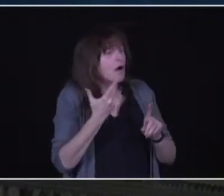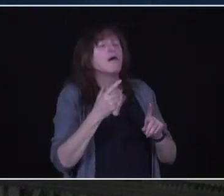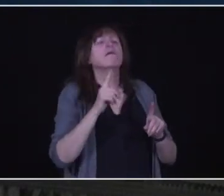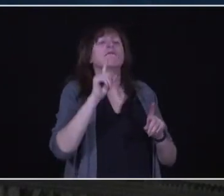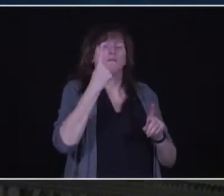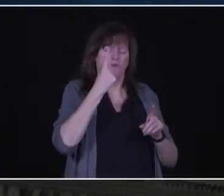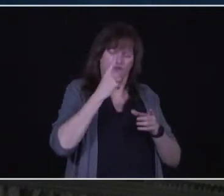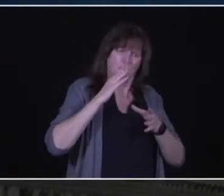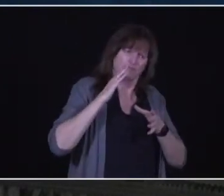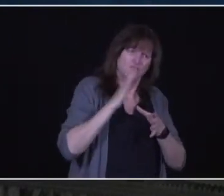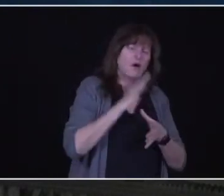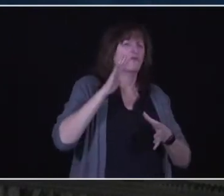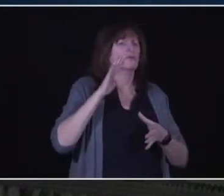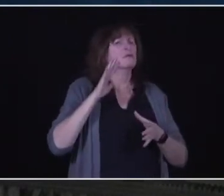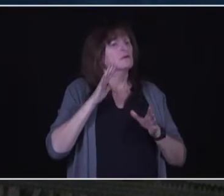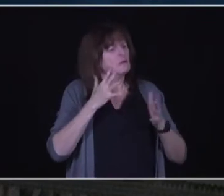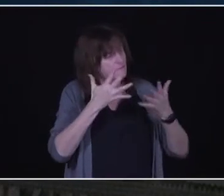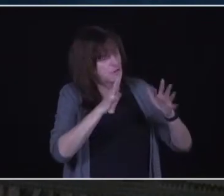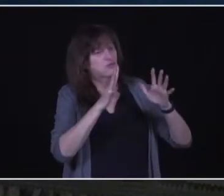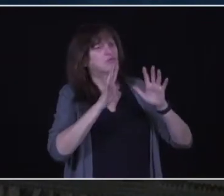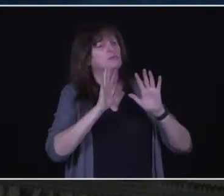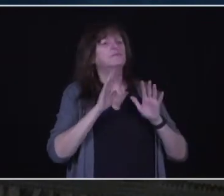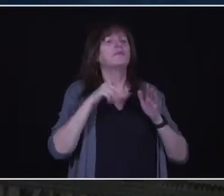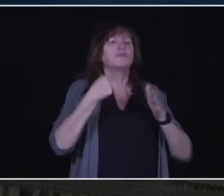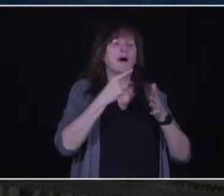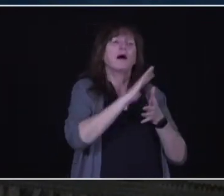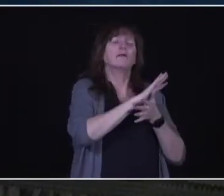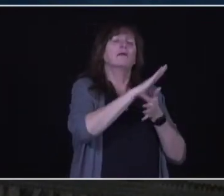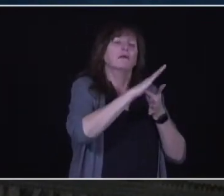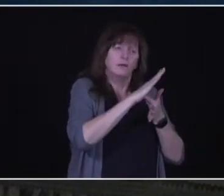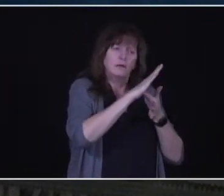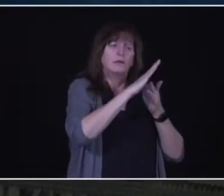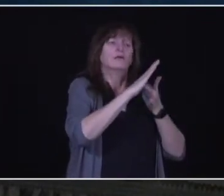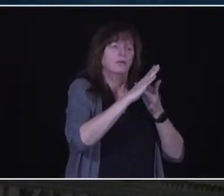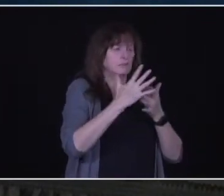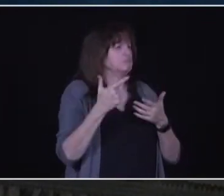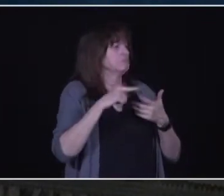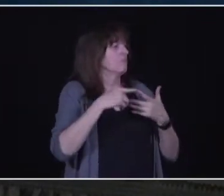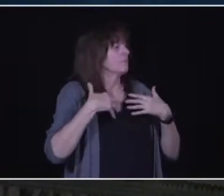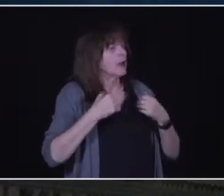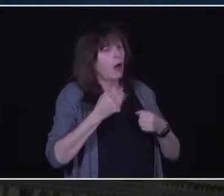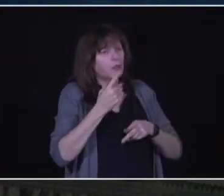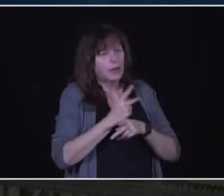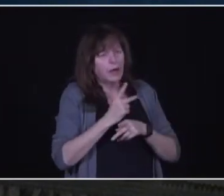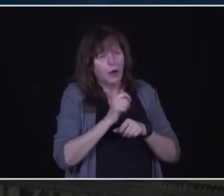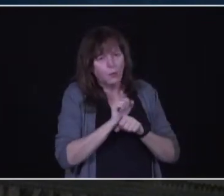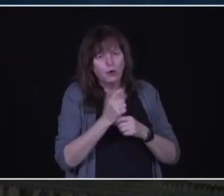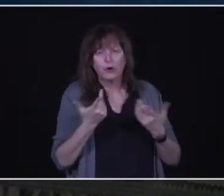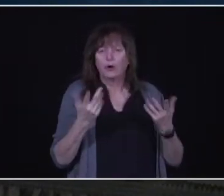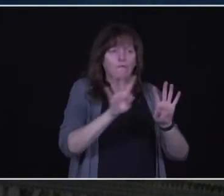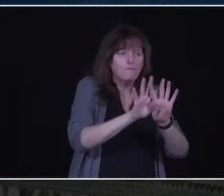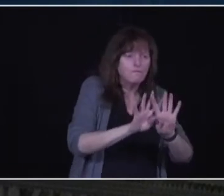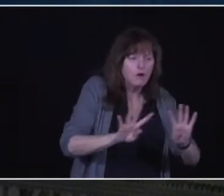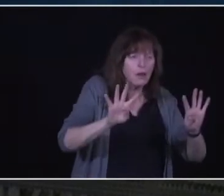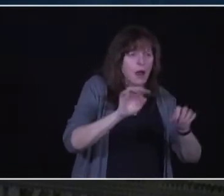vaccine first and then after that we go into the priority populations like healthcare workers who are working on the front line with Covid